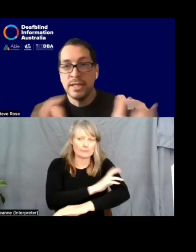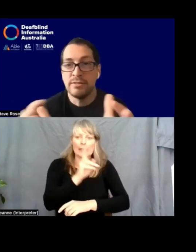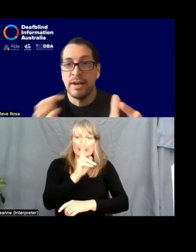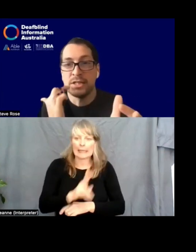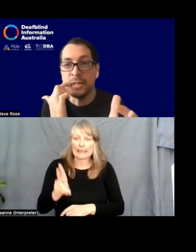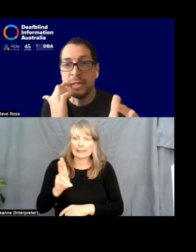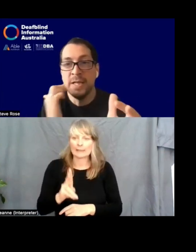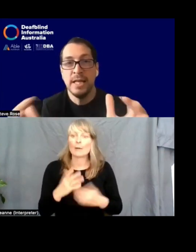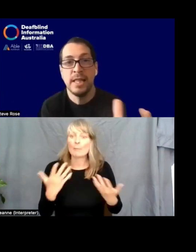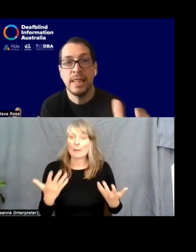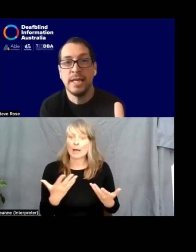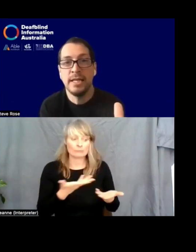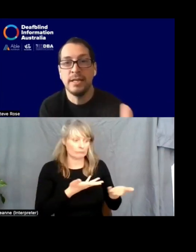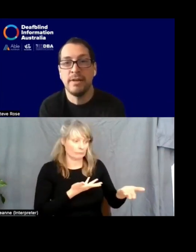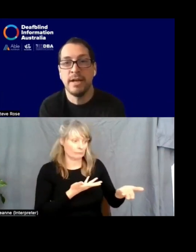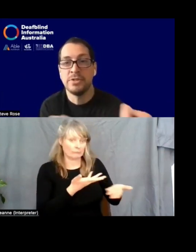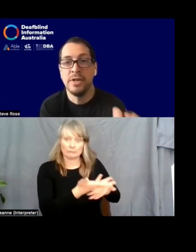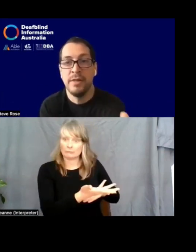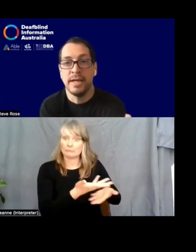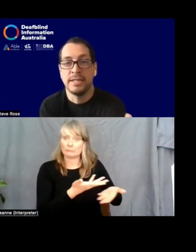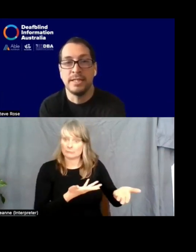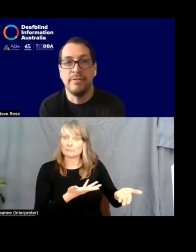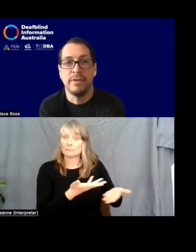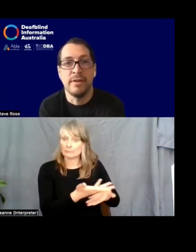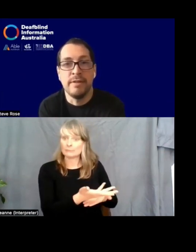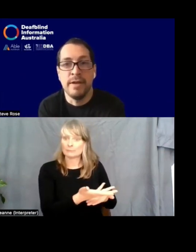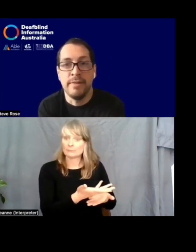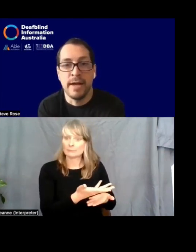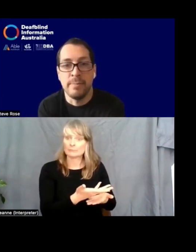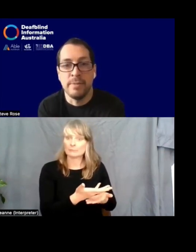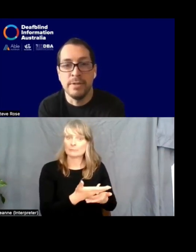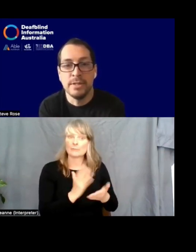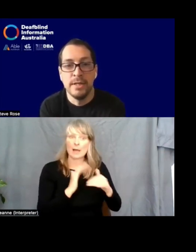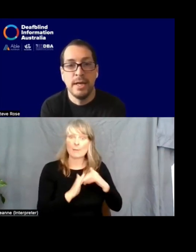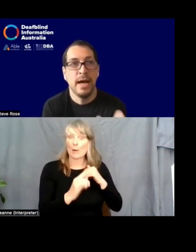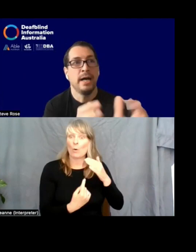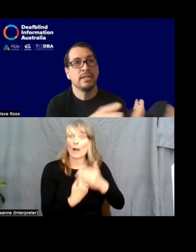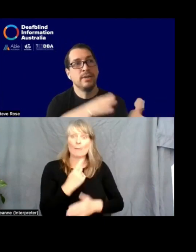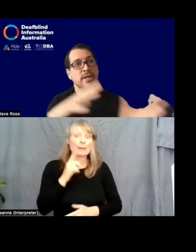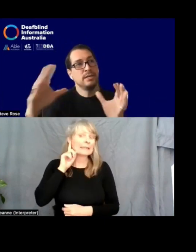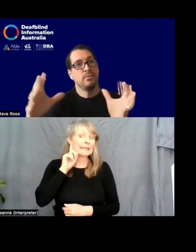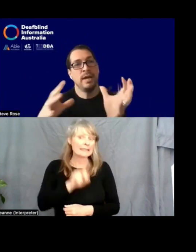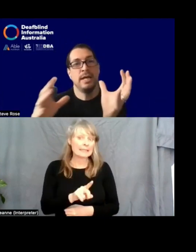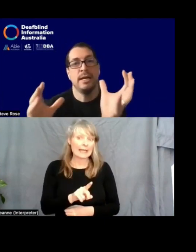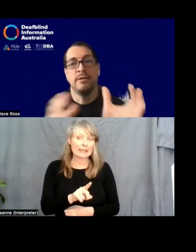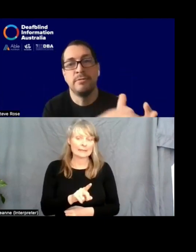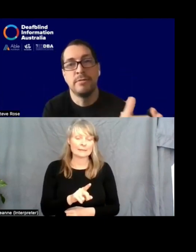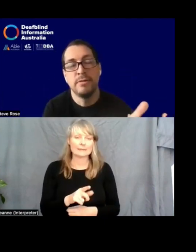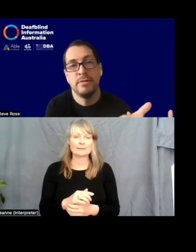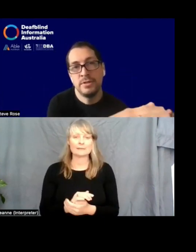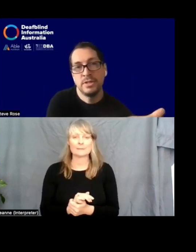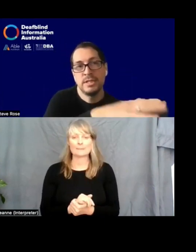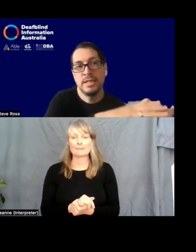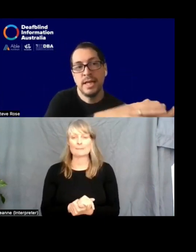way interaction, thinking around that significant event that happened. So it's a way of just seeing